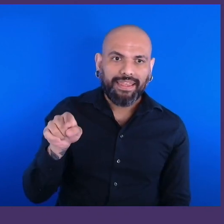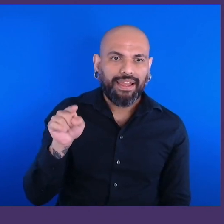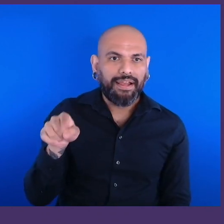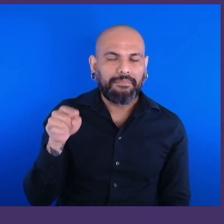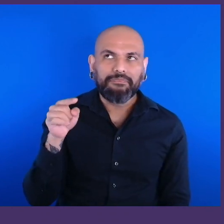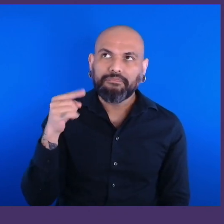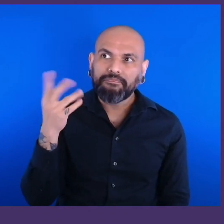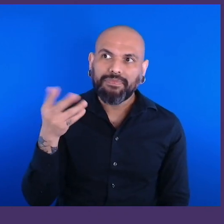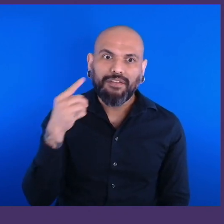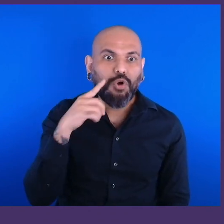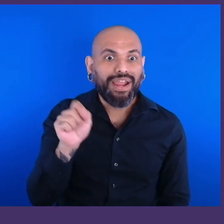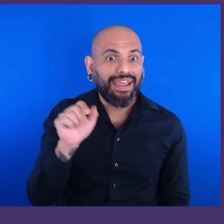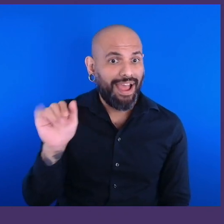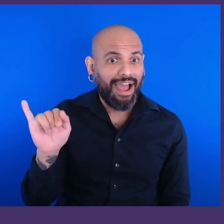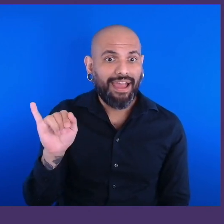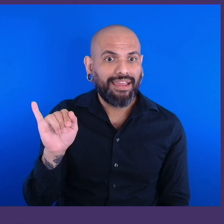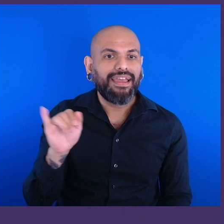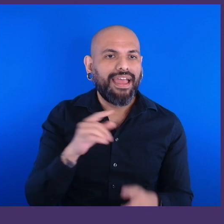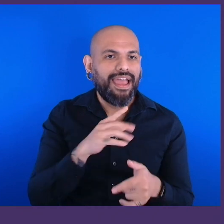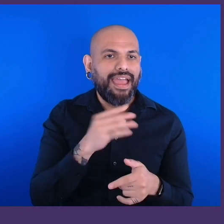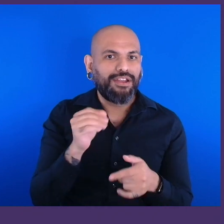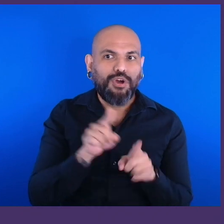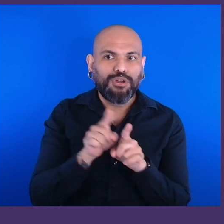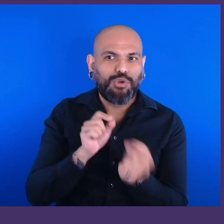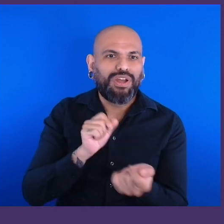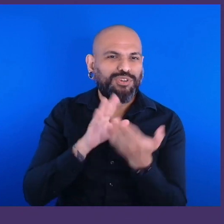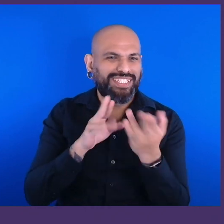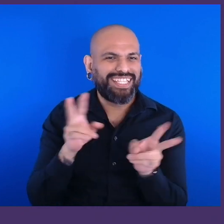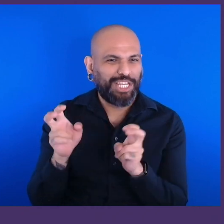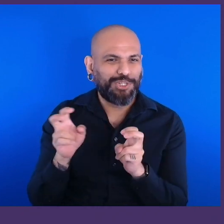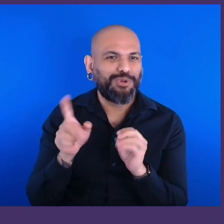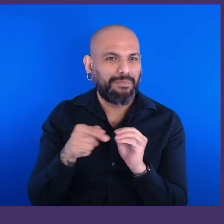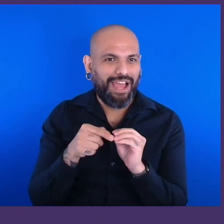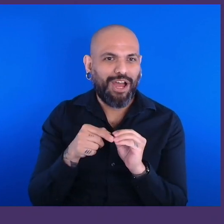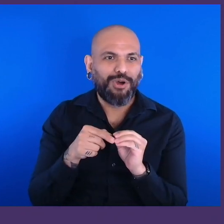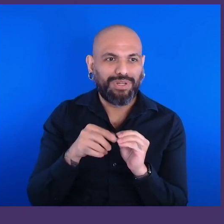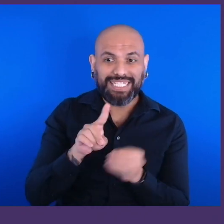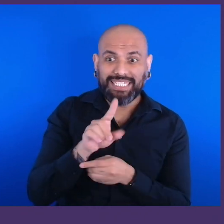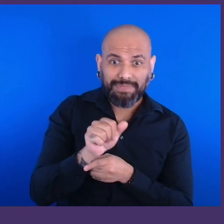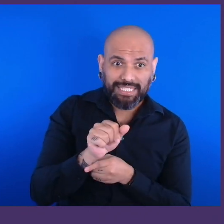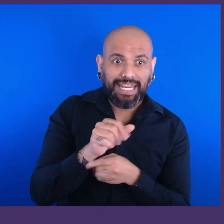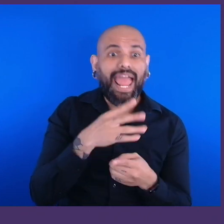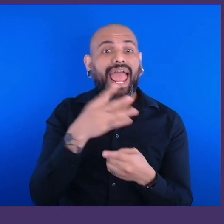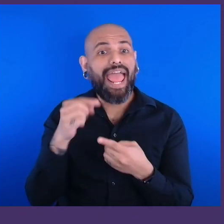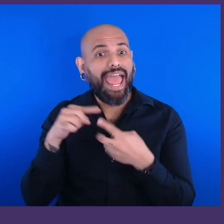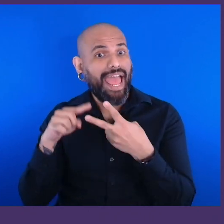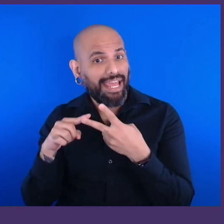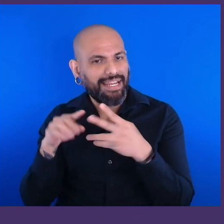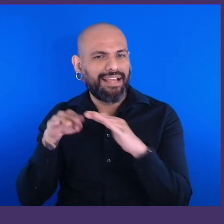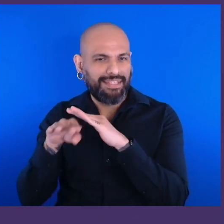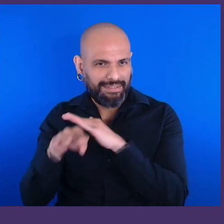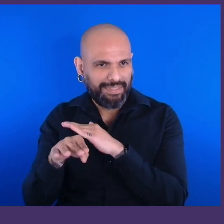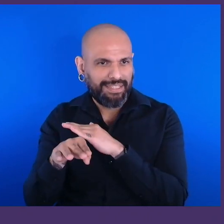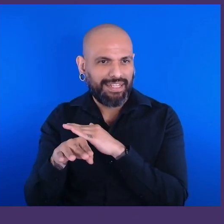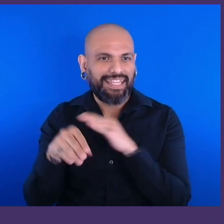and addressing the issue of disability and accessibility related to standards,